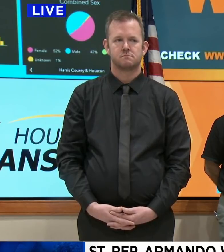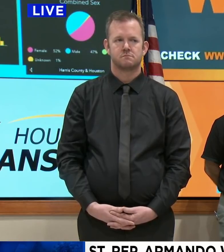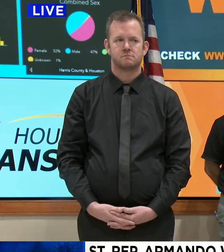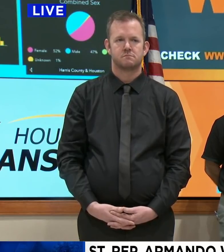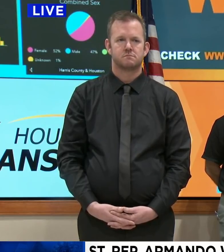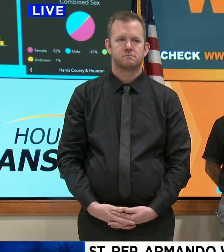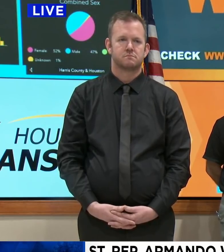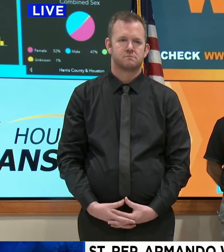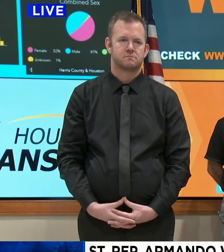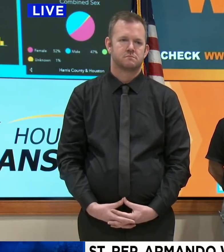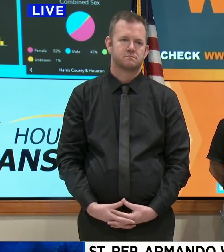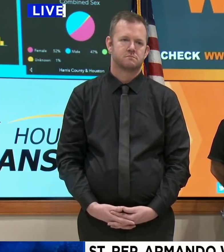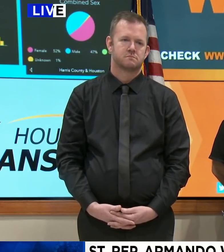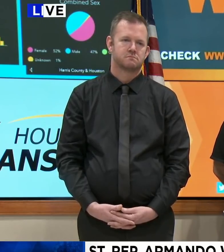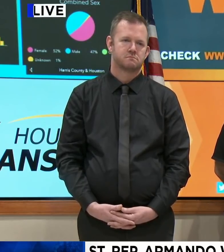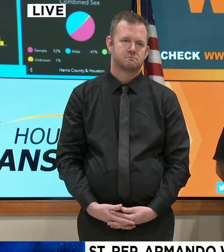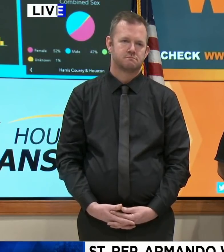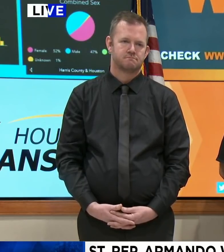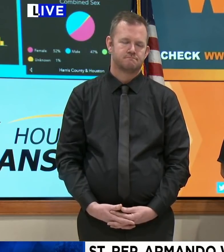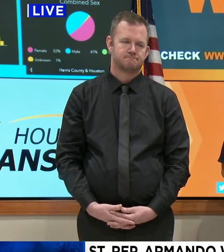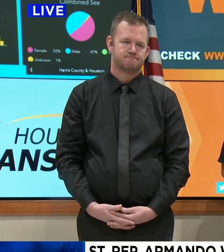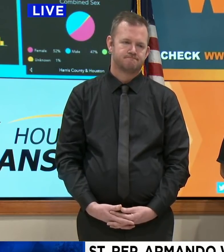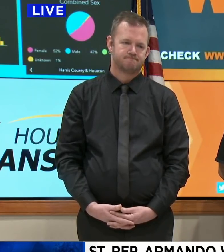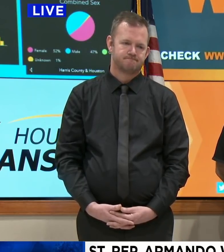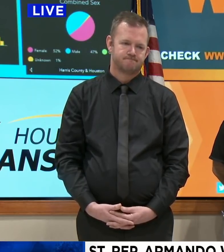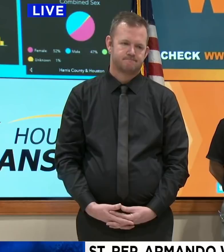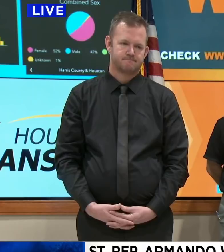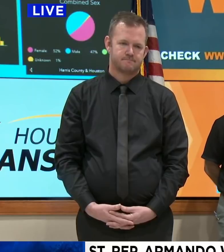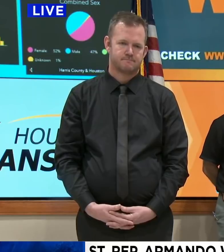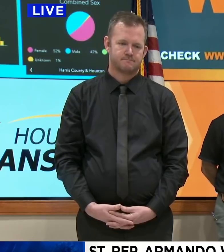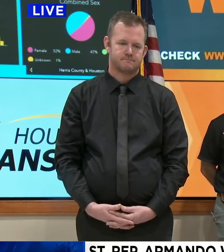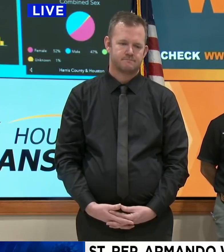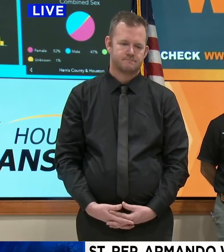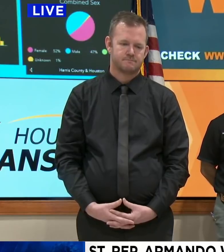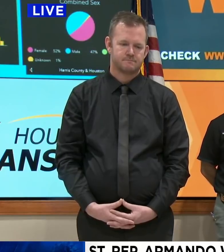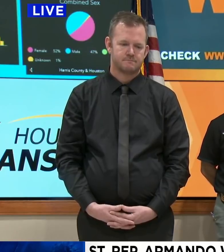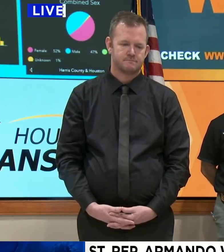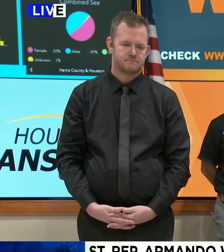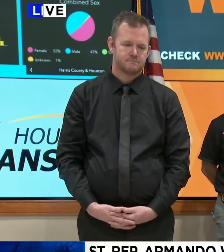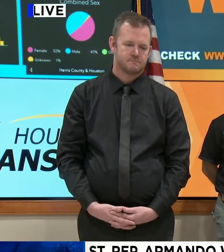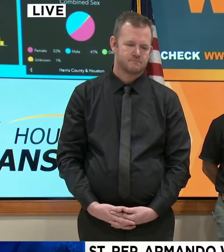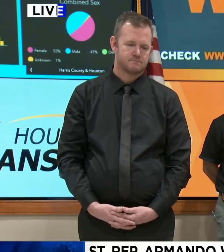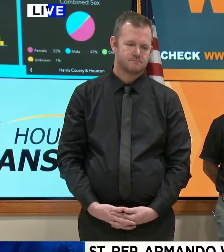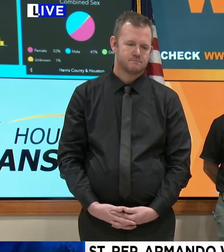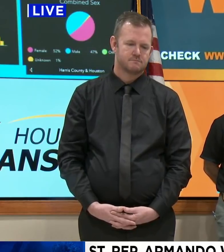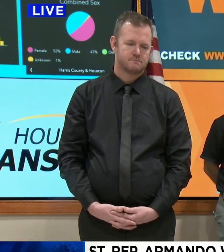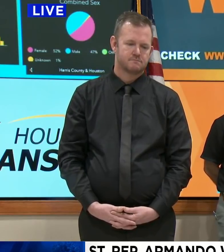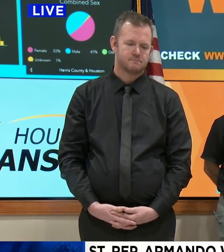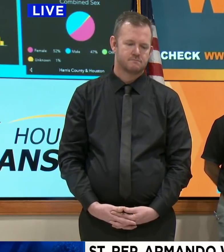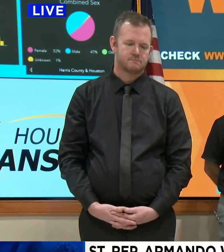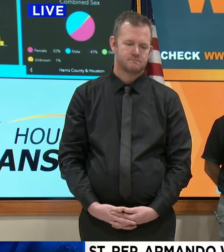mayor Turner is his mayor Turner is his announcement on announcement on his decision. Ford is are from his decision. Ford is are from the city’s perspective, this is the city’s perspective, this is going to be a coordinated